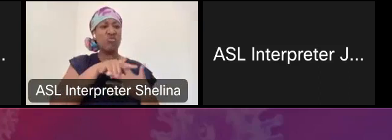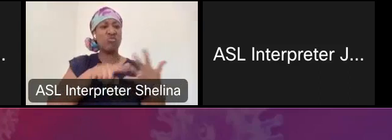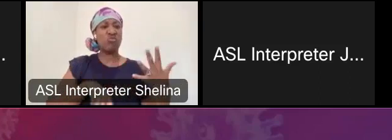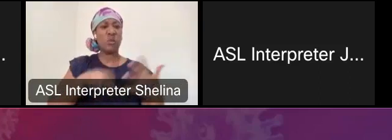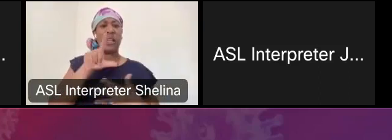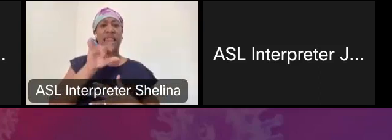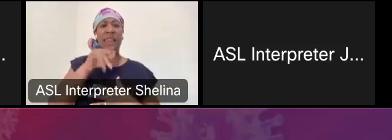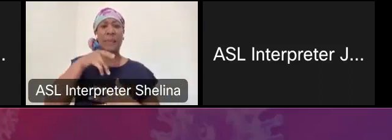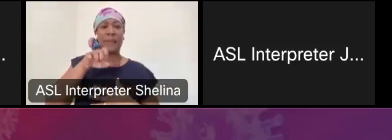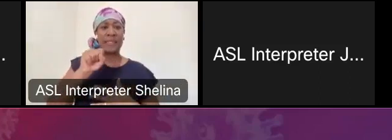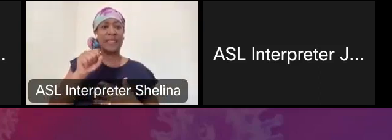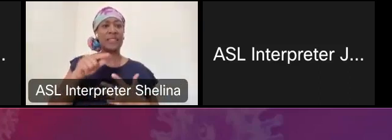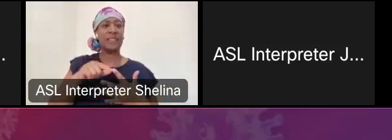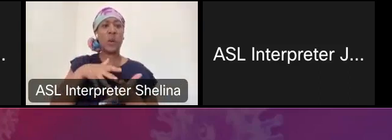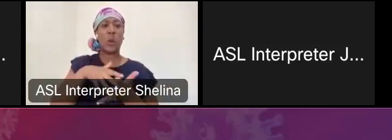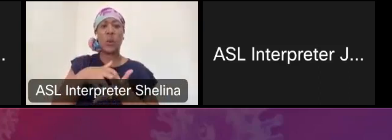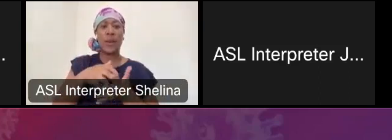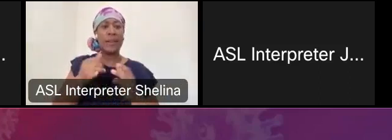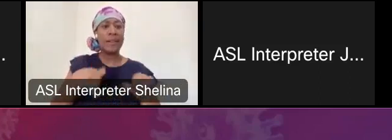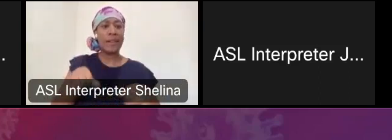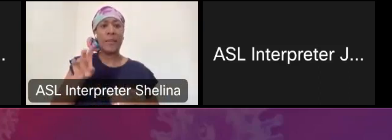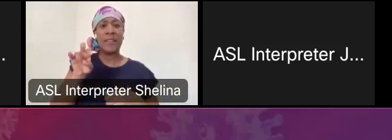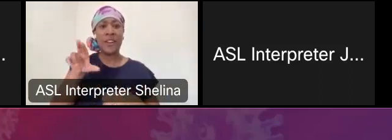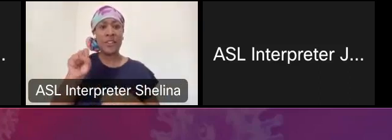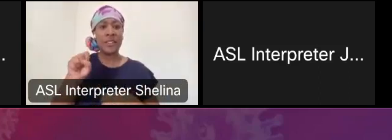Sugars buffers.